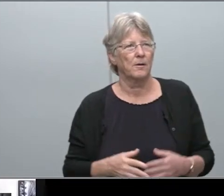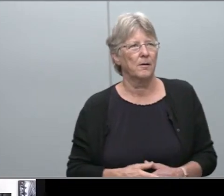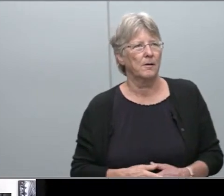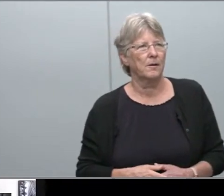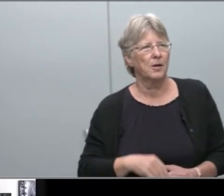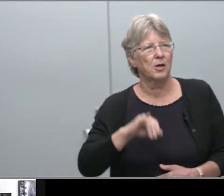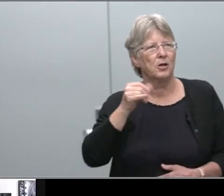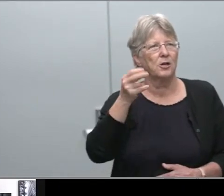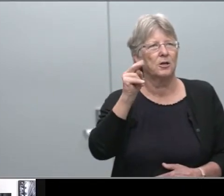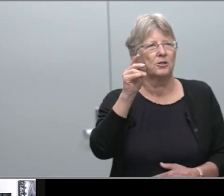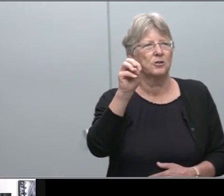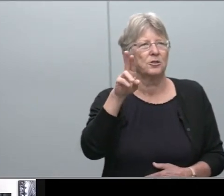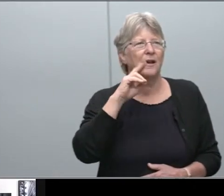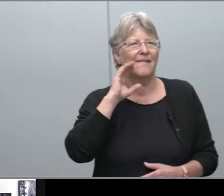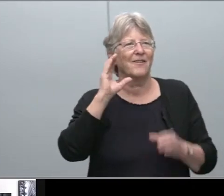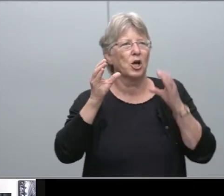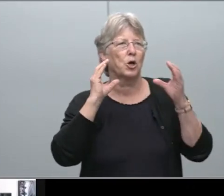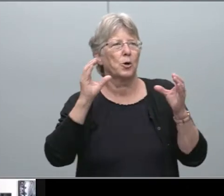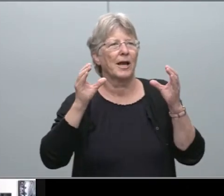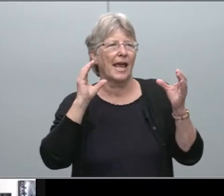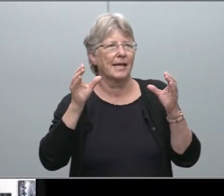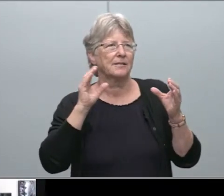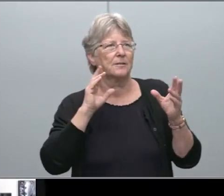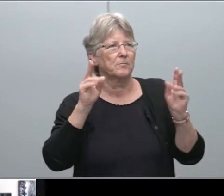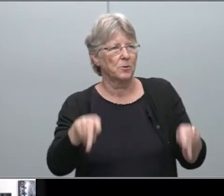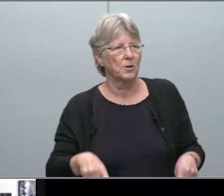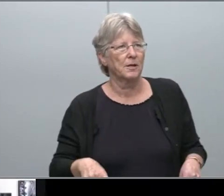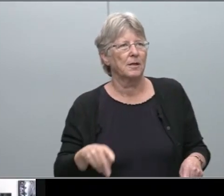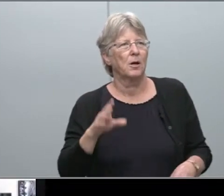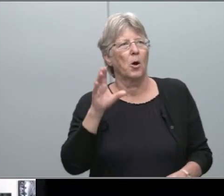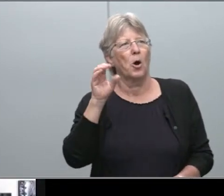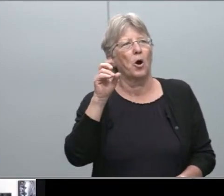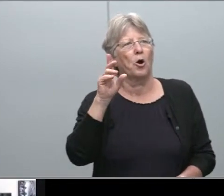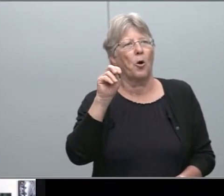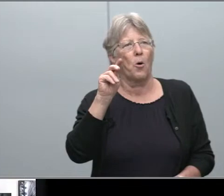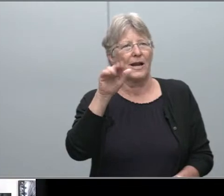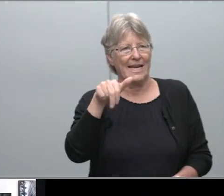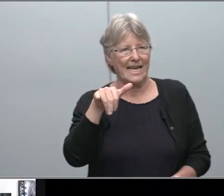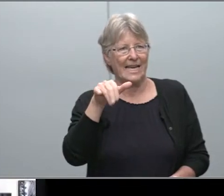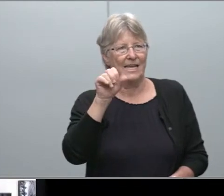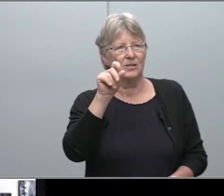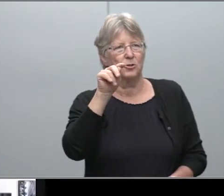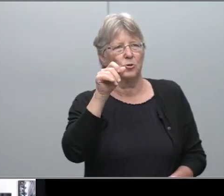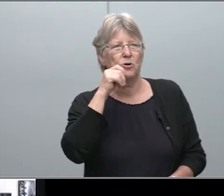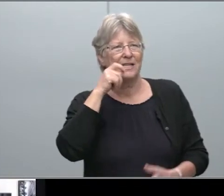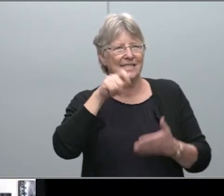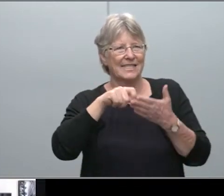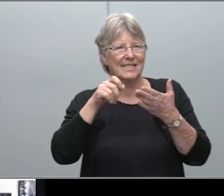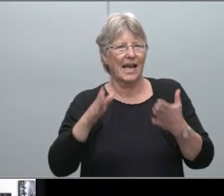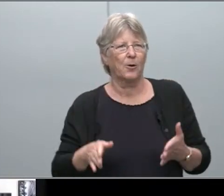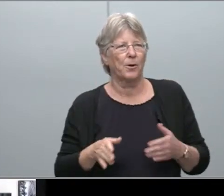or 10%, excuse me, of the overall student population. We are working with that,